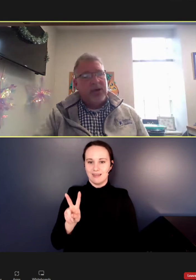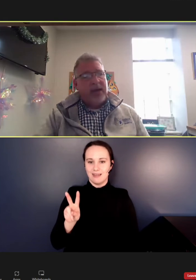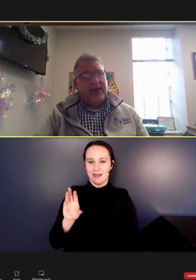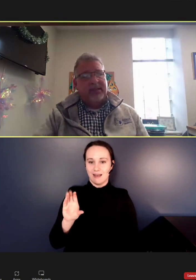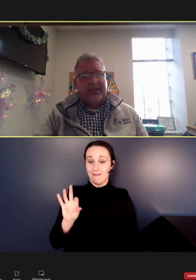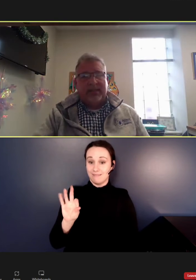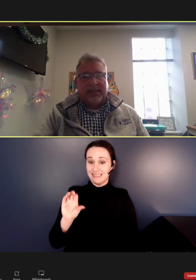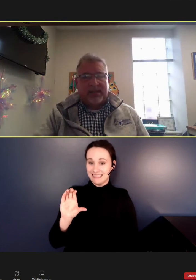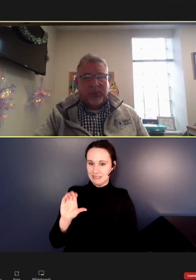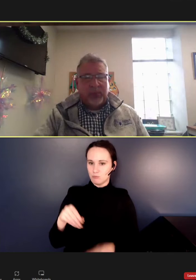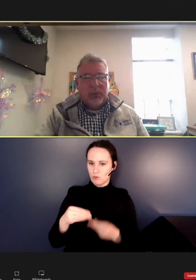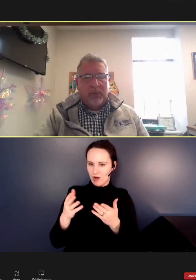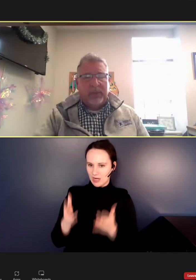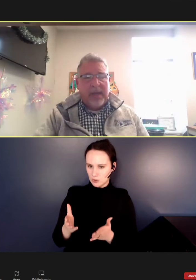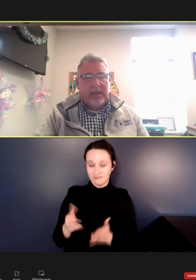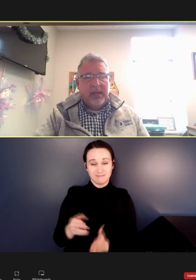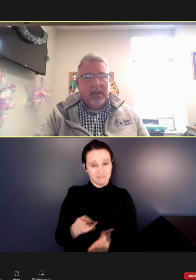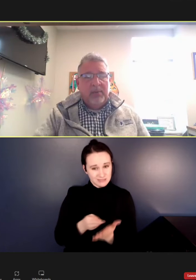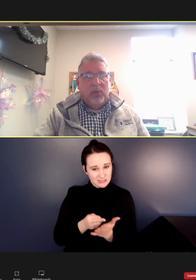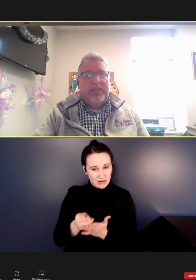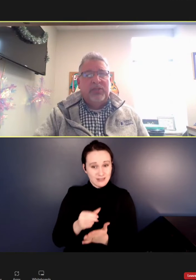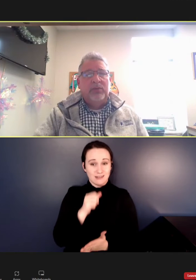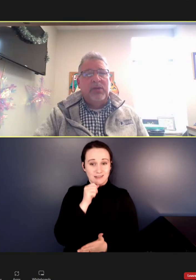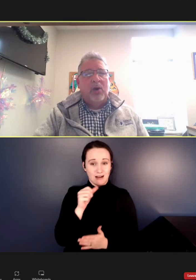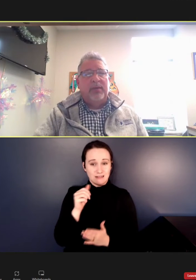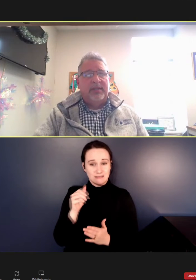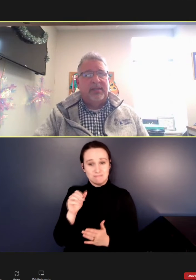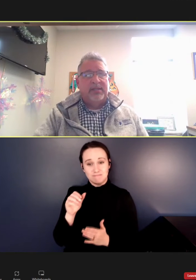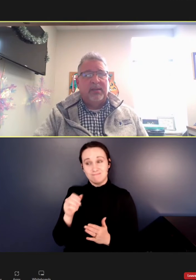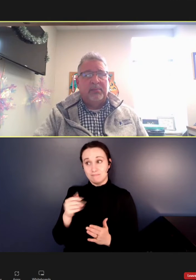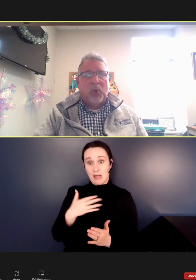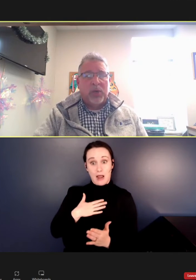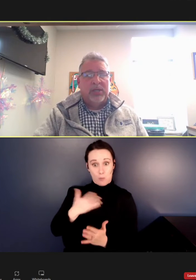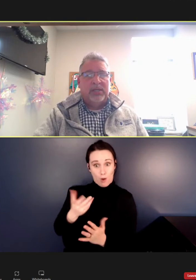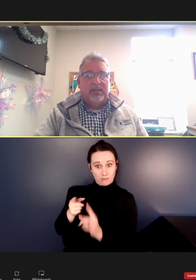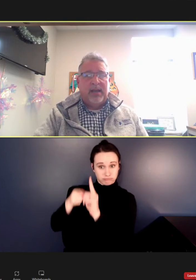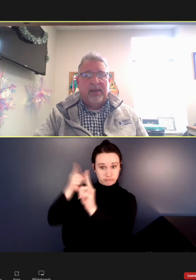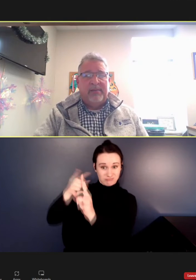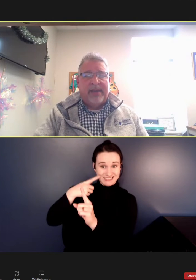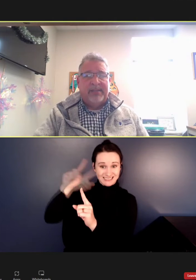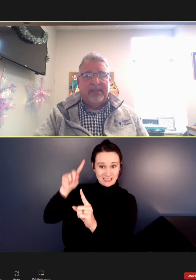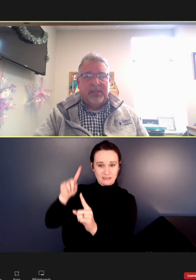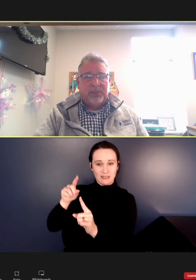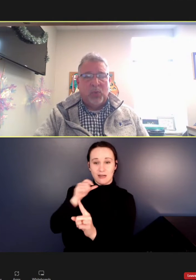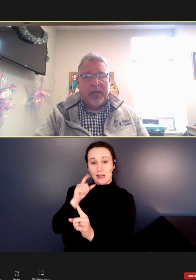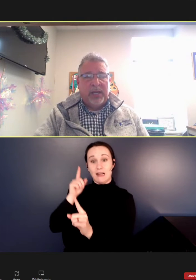we're not as successful as we'd like. But we do know that this is an important vaccine touch point